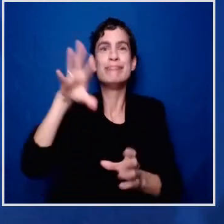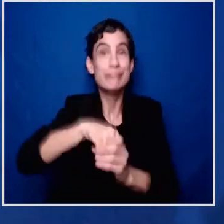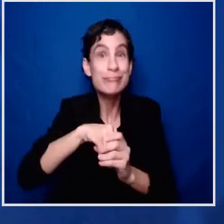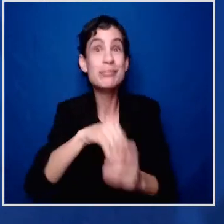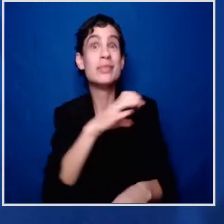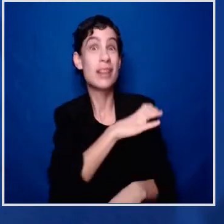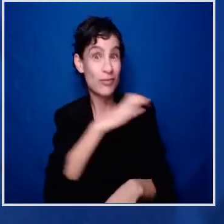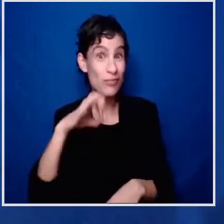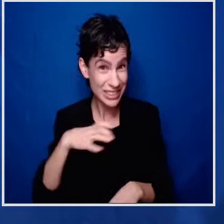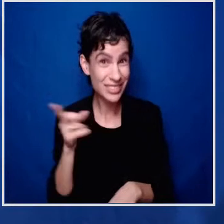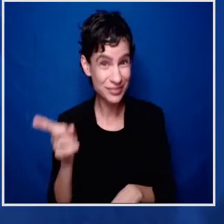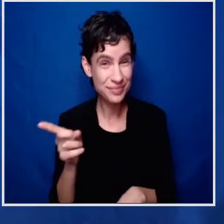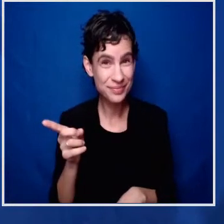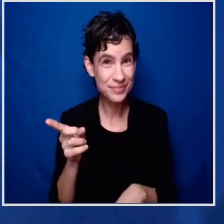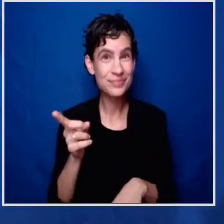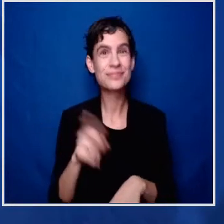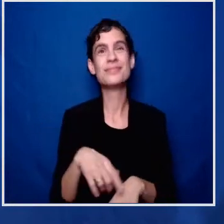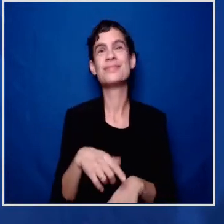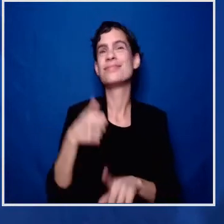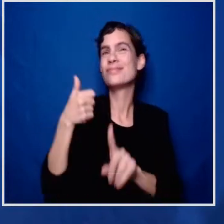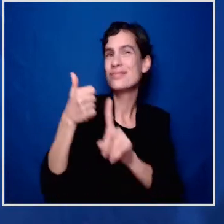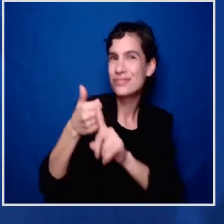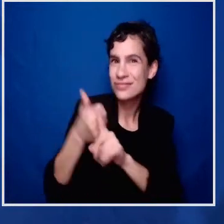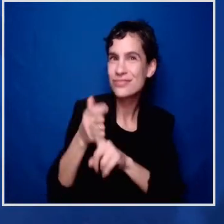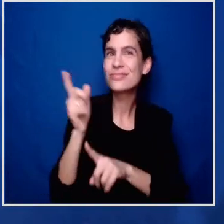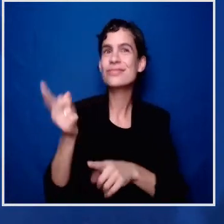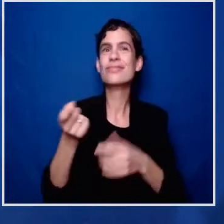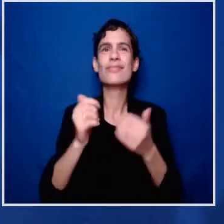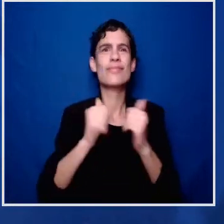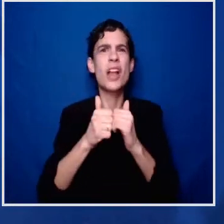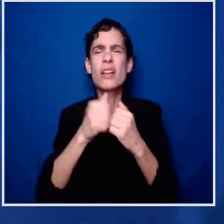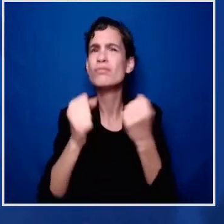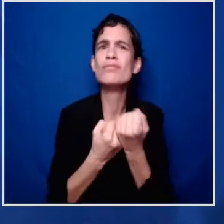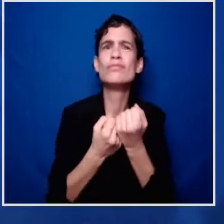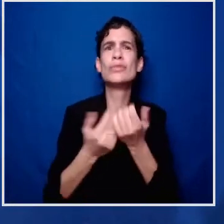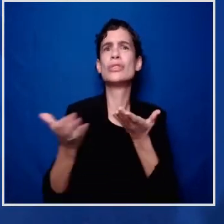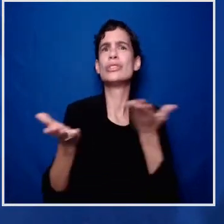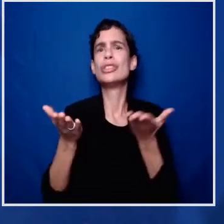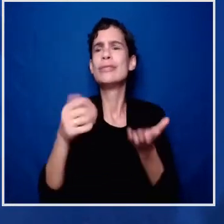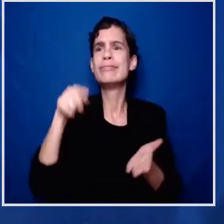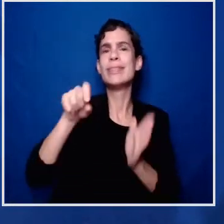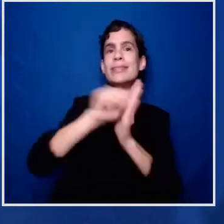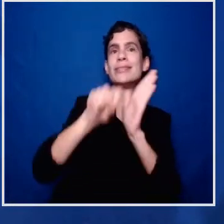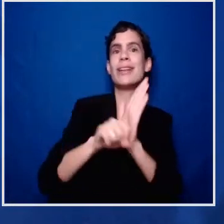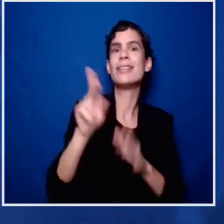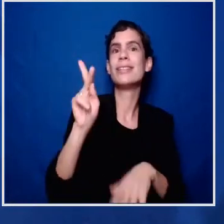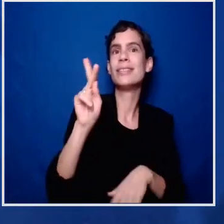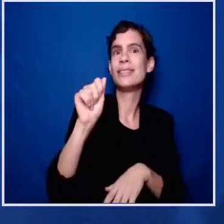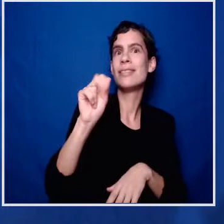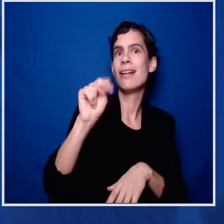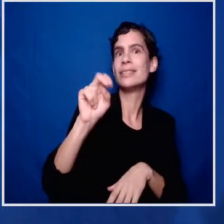SERVE IN CONGRESS. TODAY, SHE IS HERE TO SHARE HOW